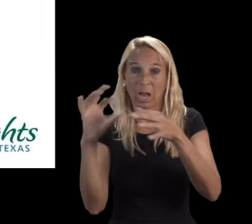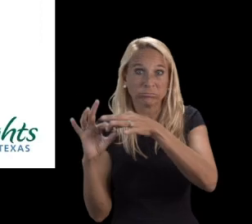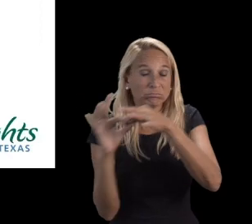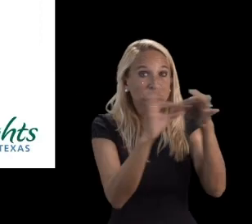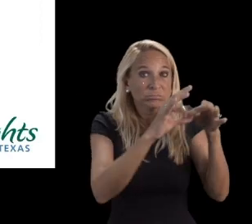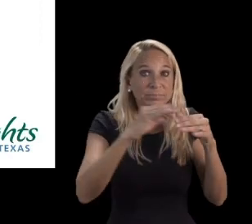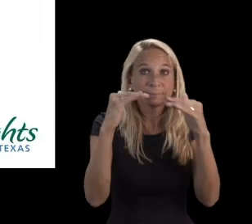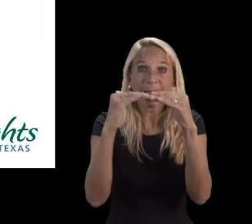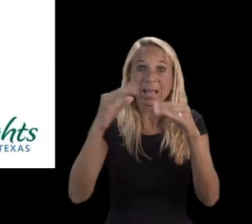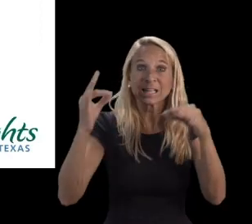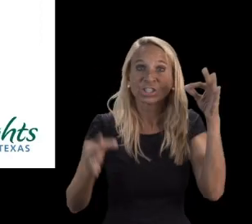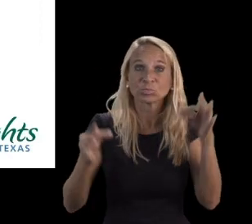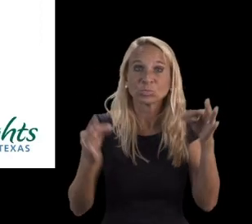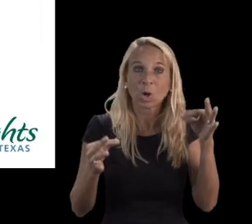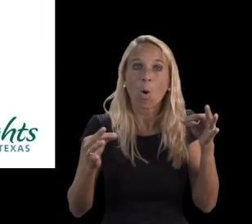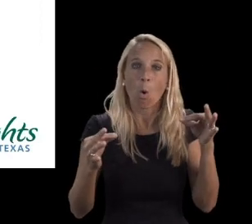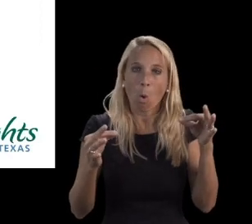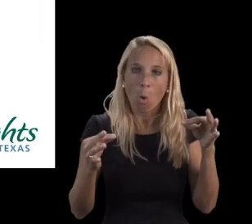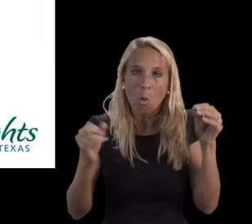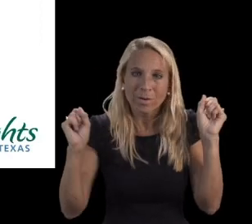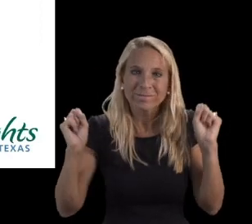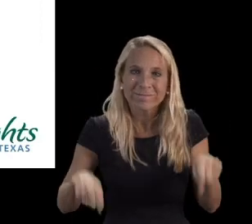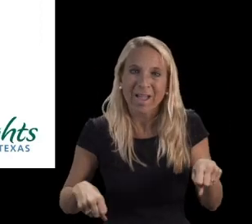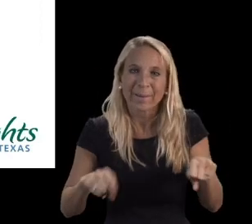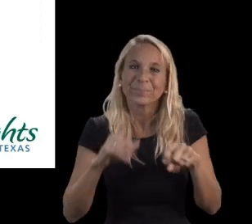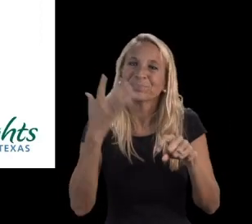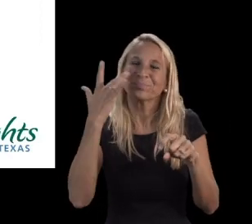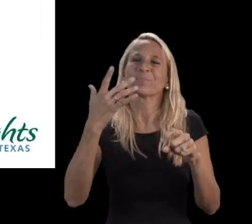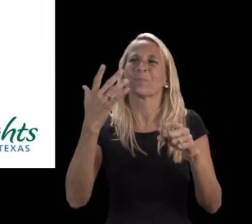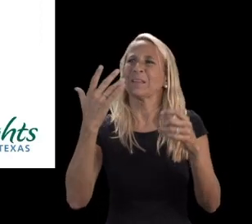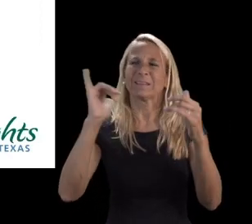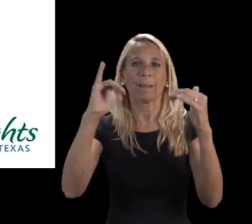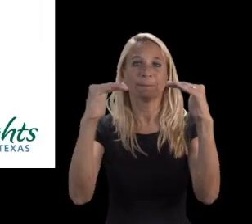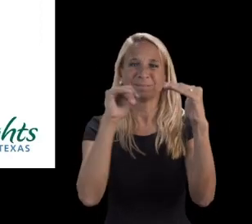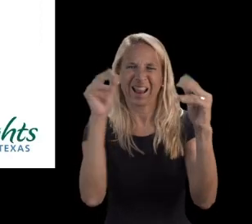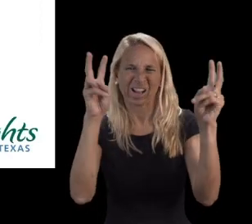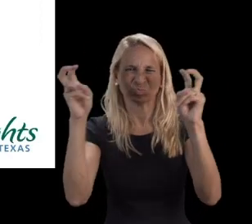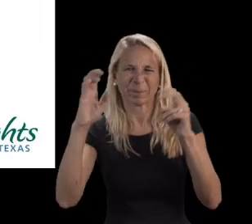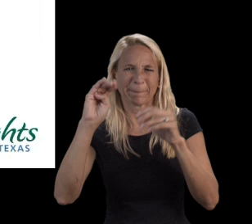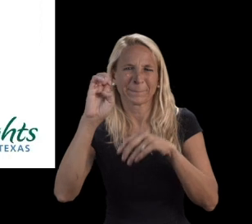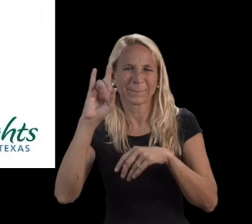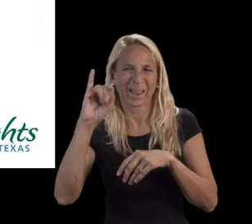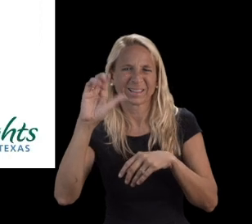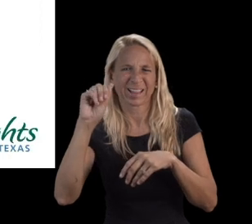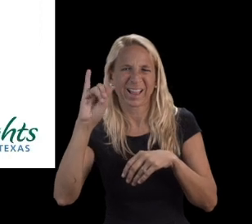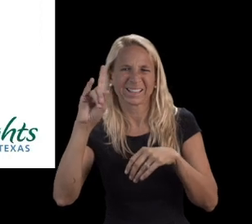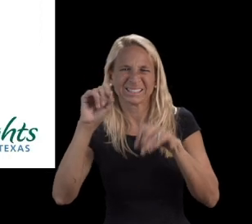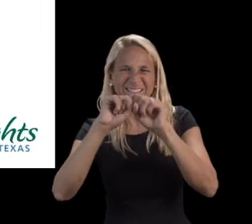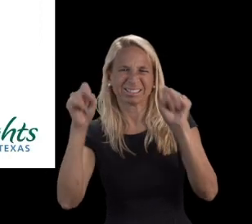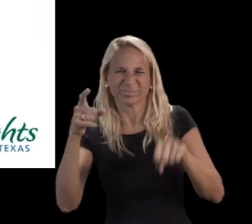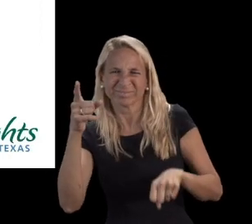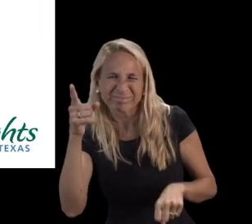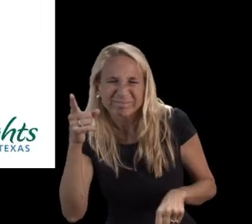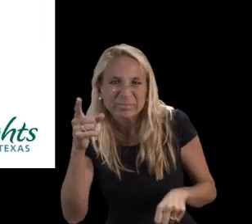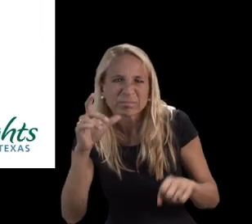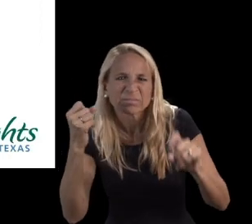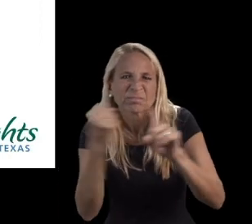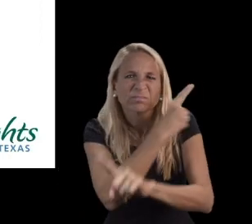So the hearing officer might say like, I understand you have issues with just how the Medicaid system is run, but we're here to talk about this specific service.